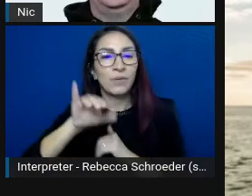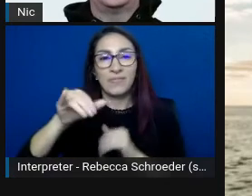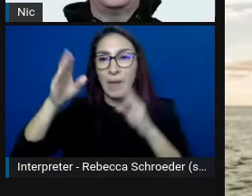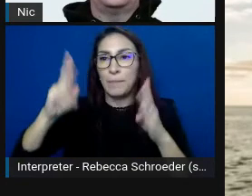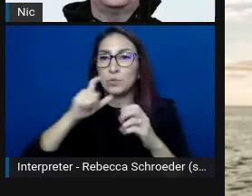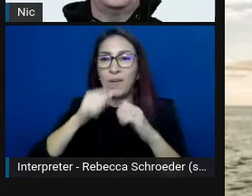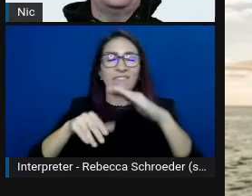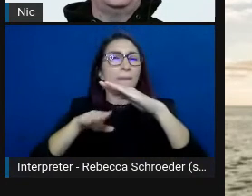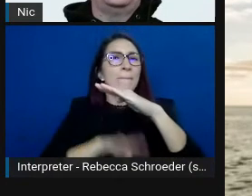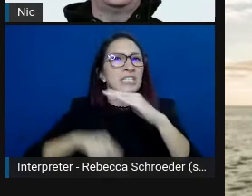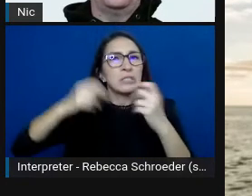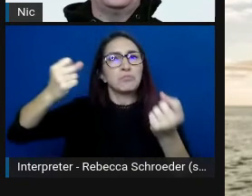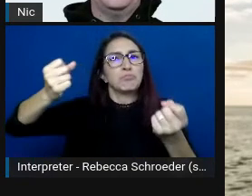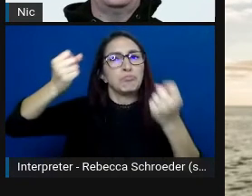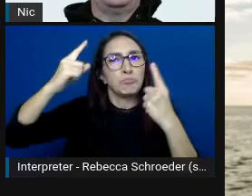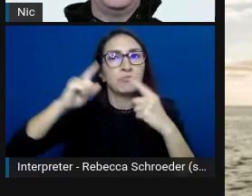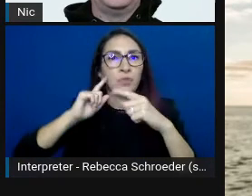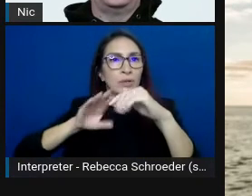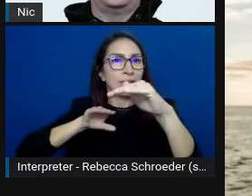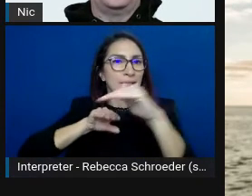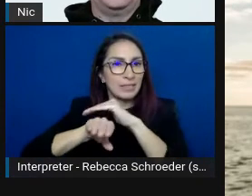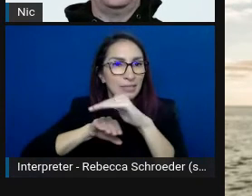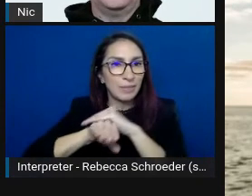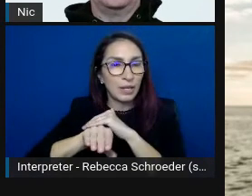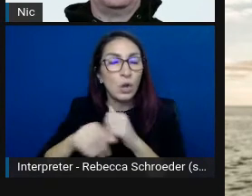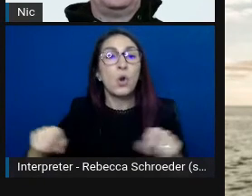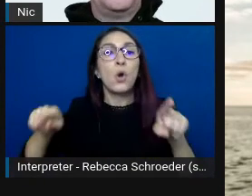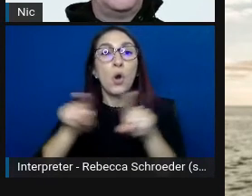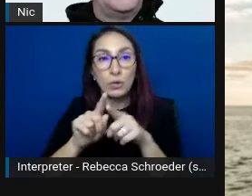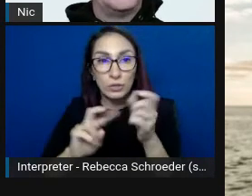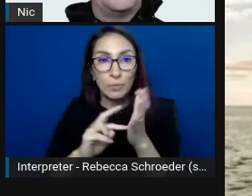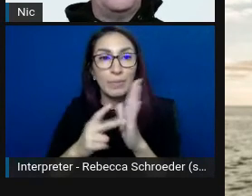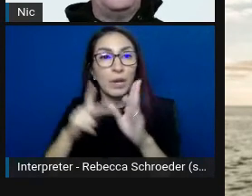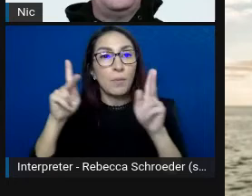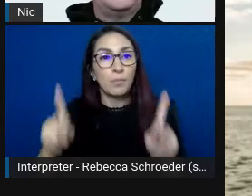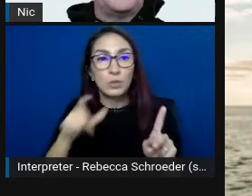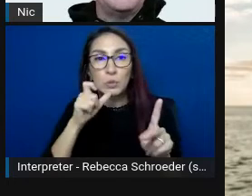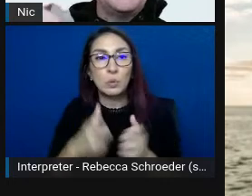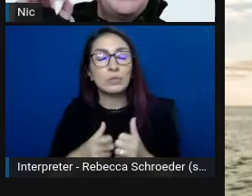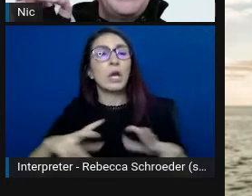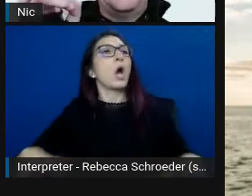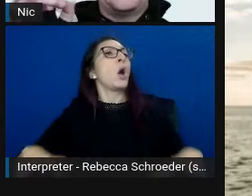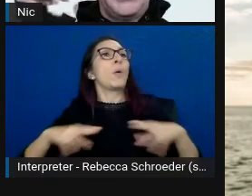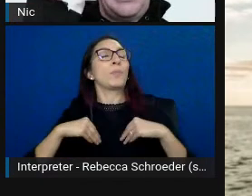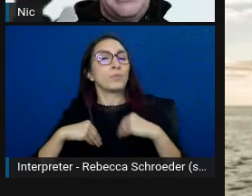It's also someone who's okay with being the squeaky wheel. Someone who will raise their hand and say,